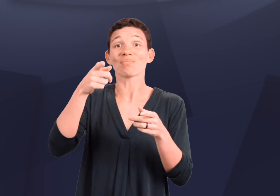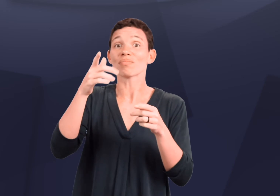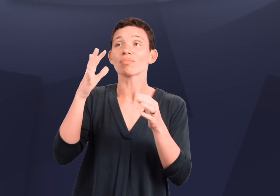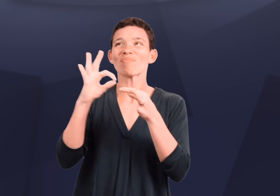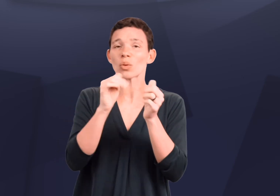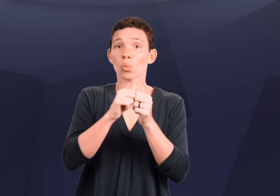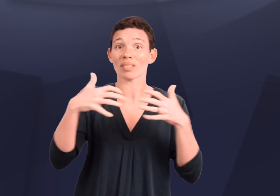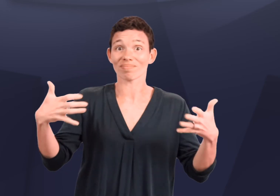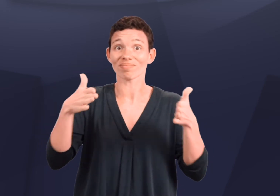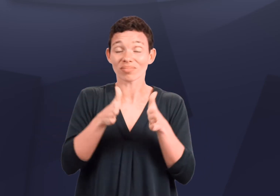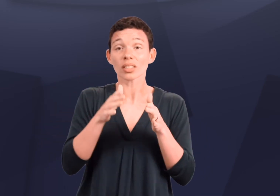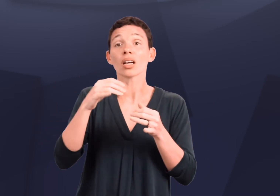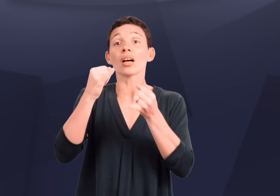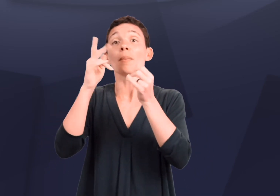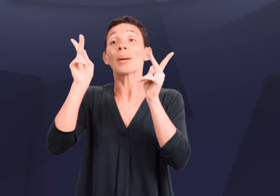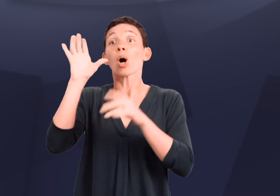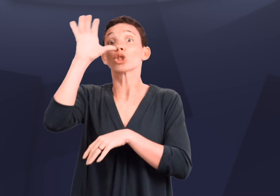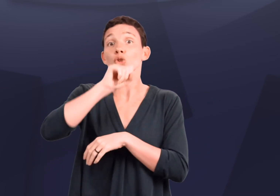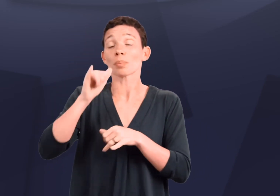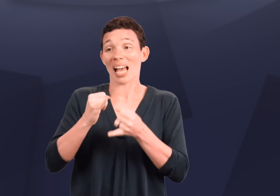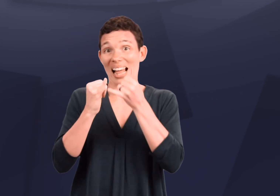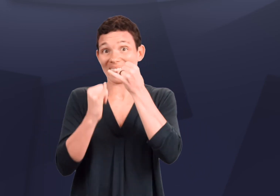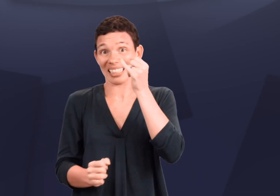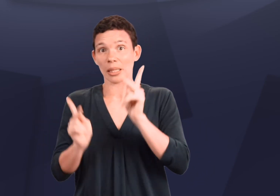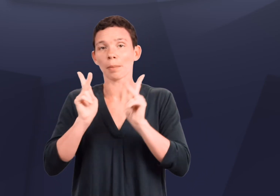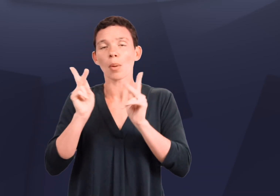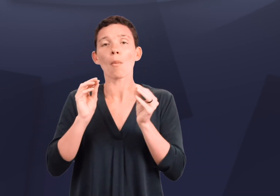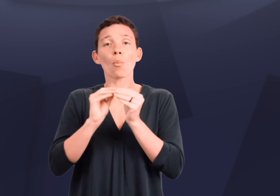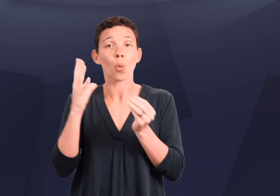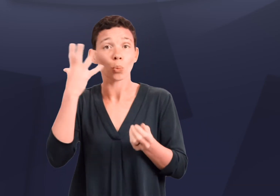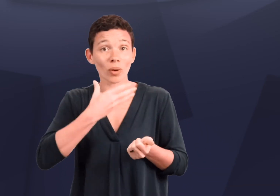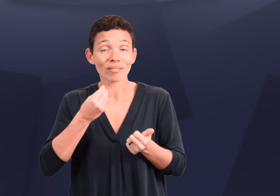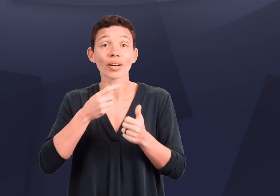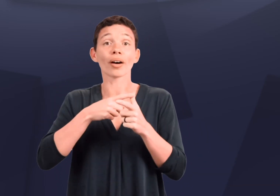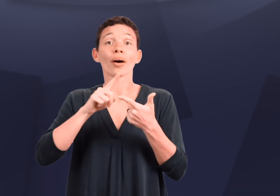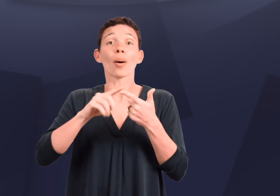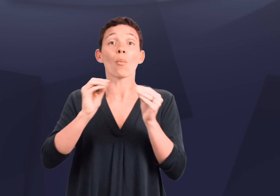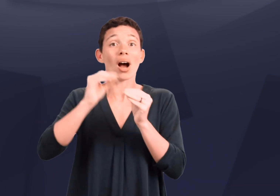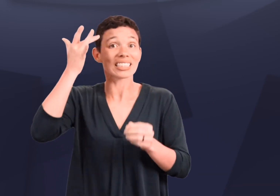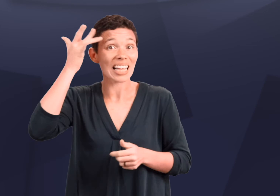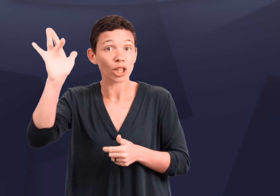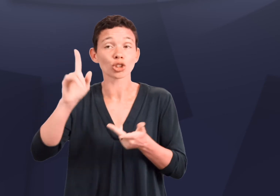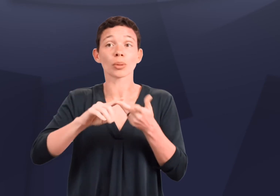Speaking of size-ism, there's a common bias that a thin person is more attractive, intelligent,